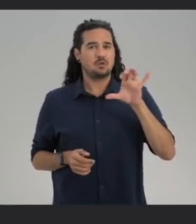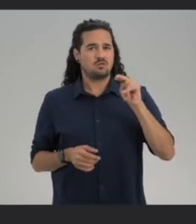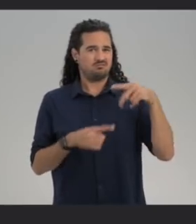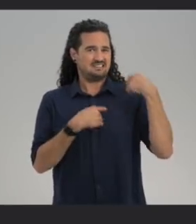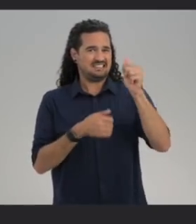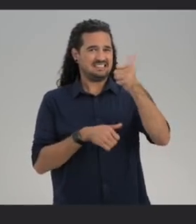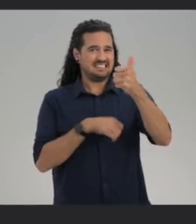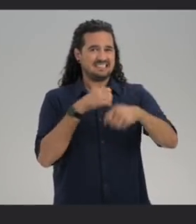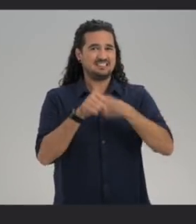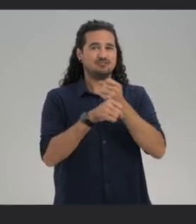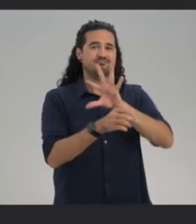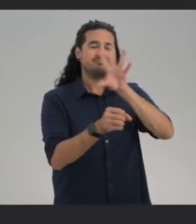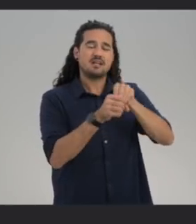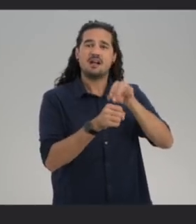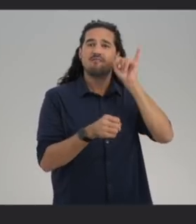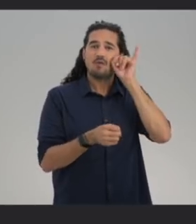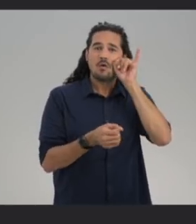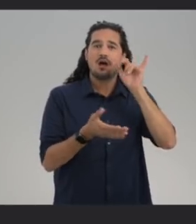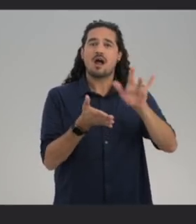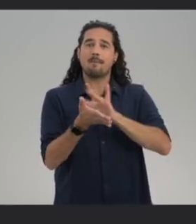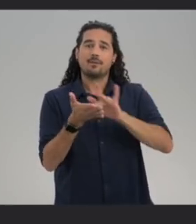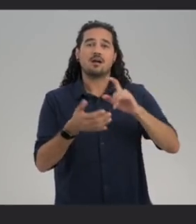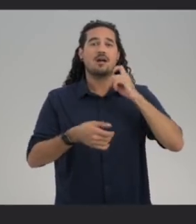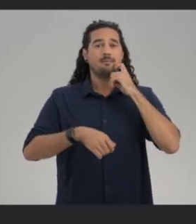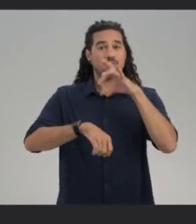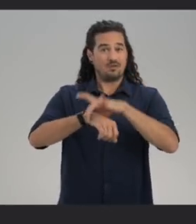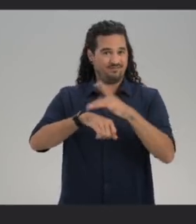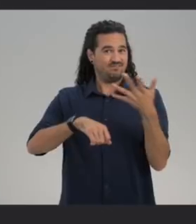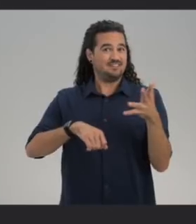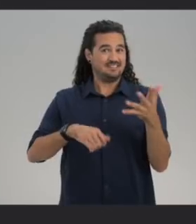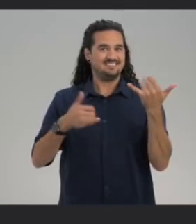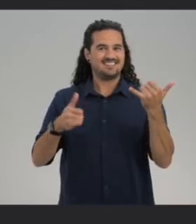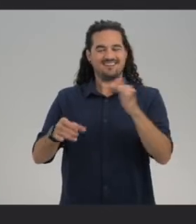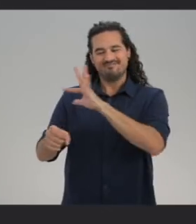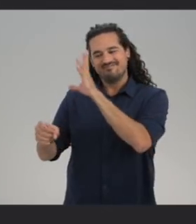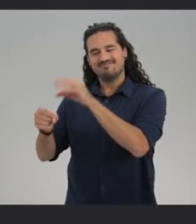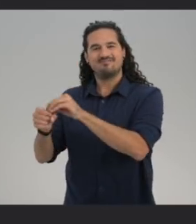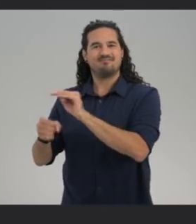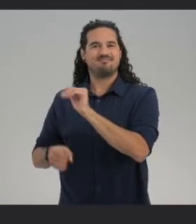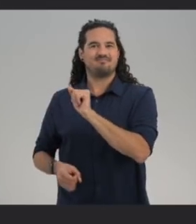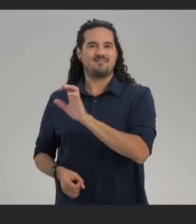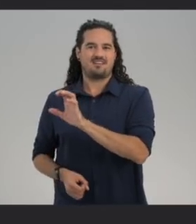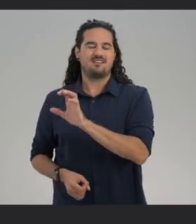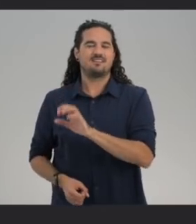It's at the heart of iPhone, iPad and Apple Watch. And now we want to bring it to the Mac.